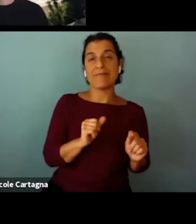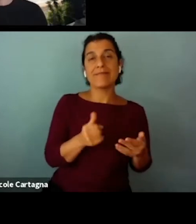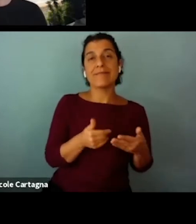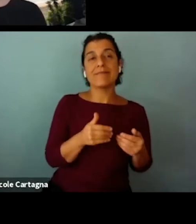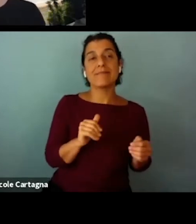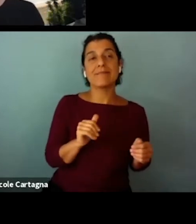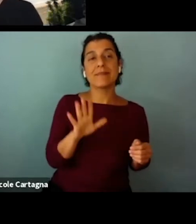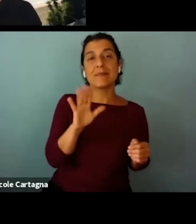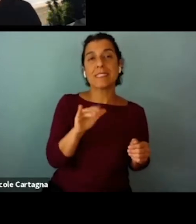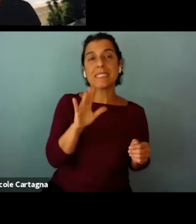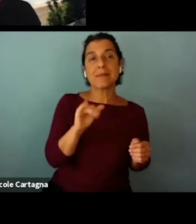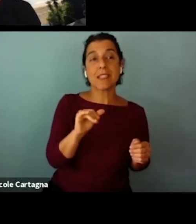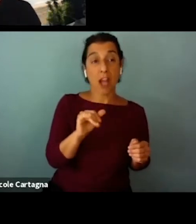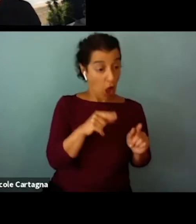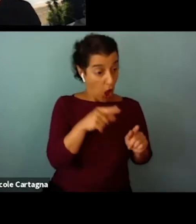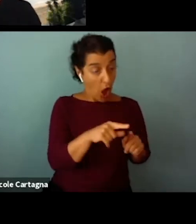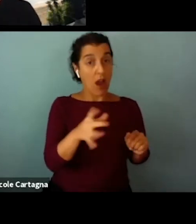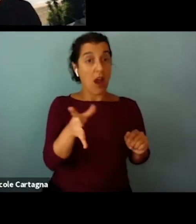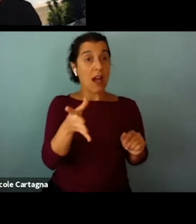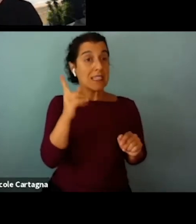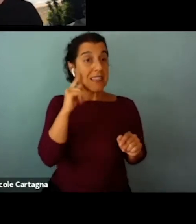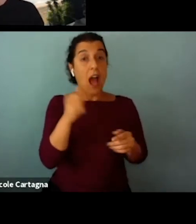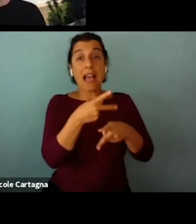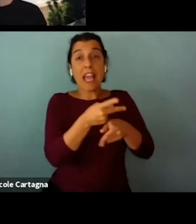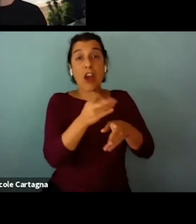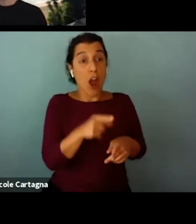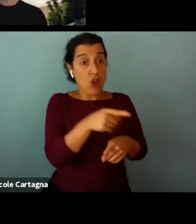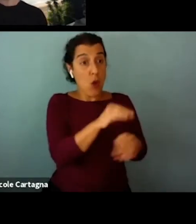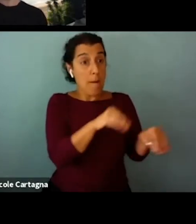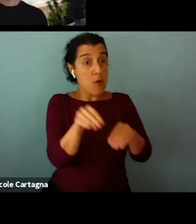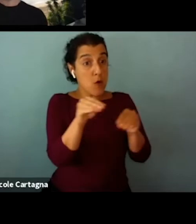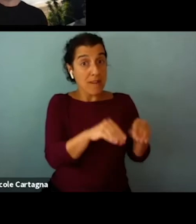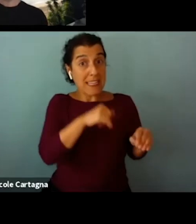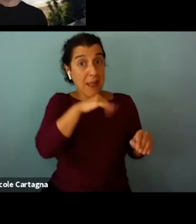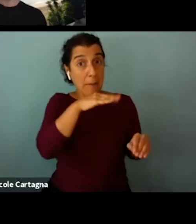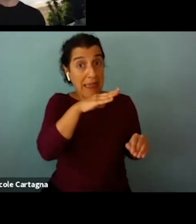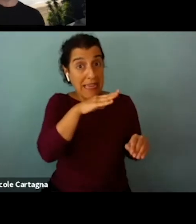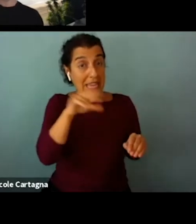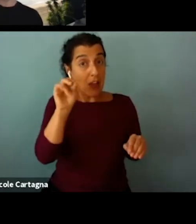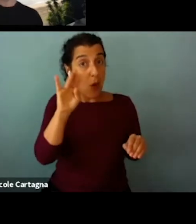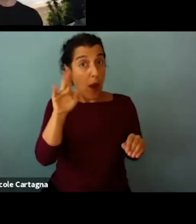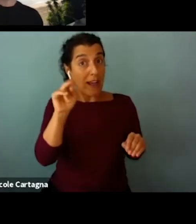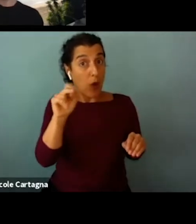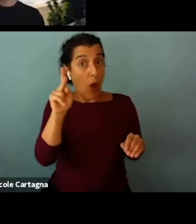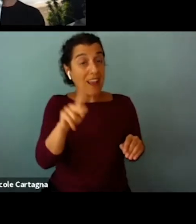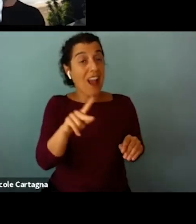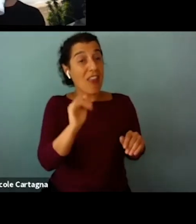are you moving the piggy good and now you move the goat